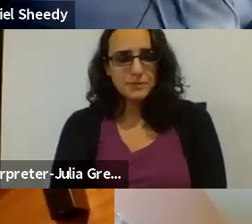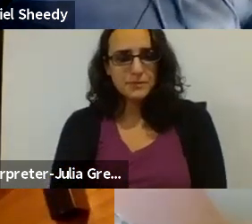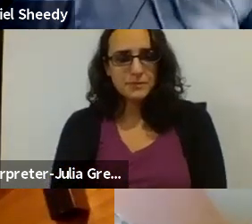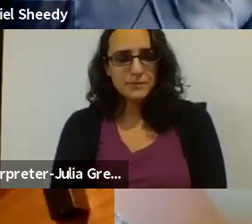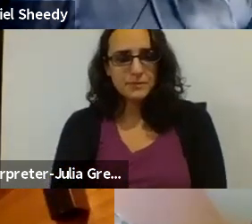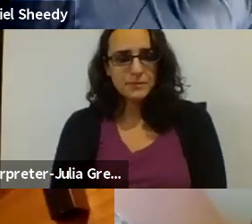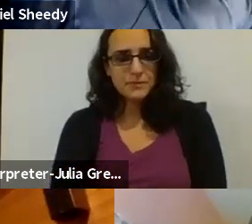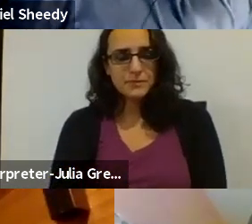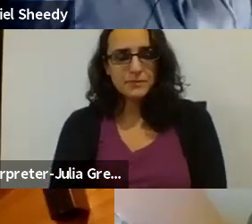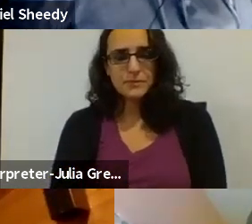Okay, let me just open up